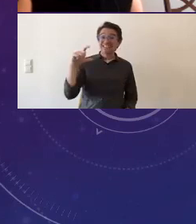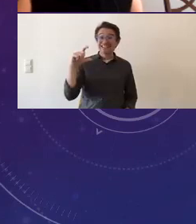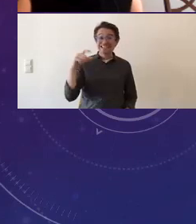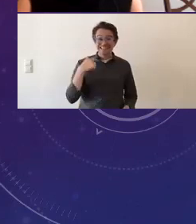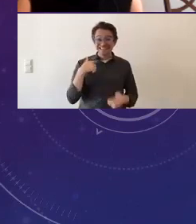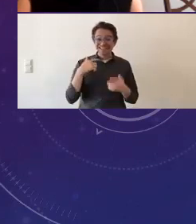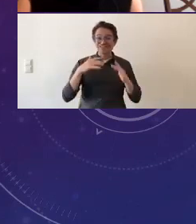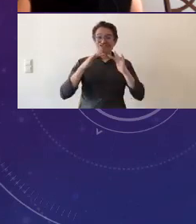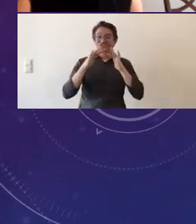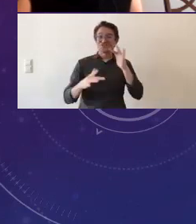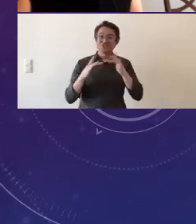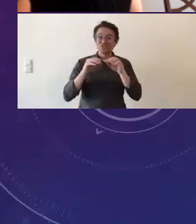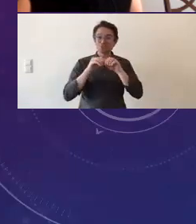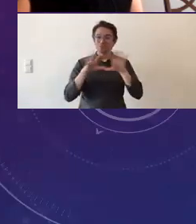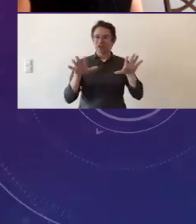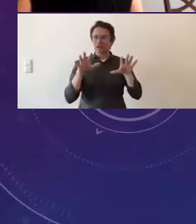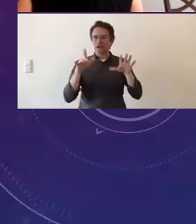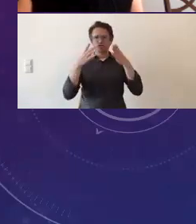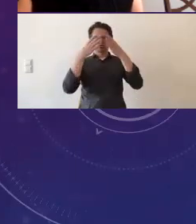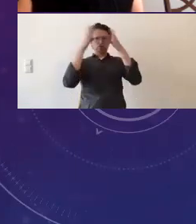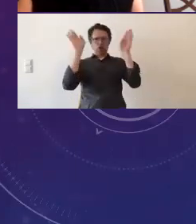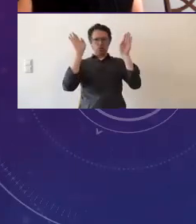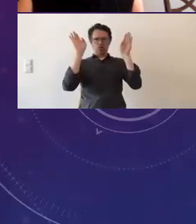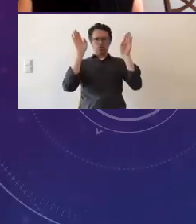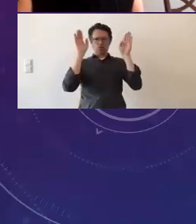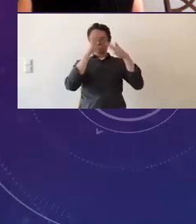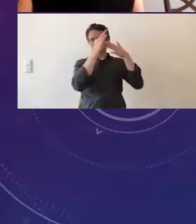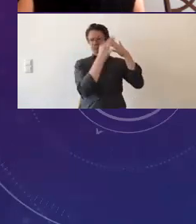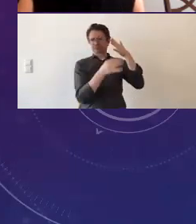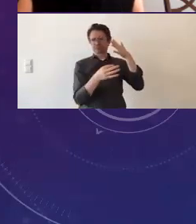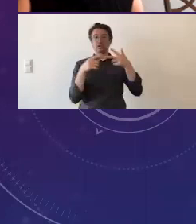mentioned video transcripts that is definitely one way to make sure that